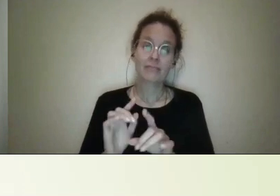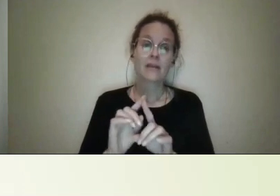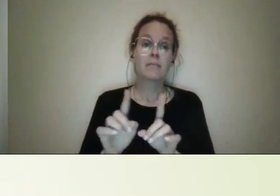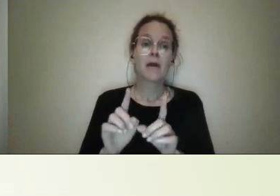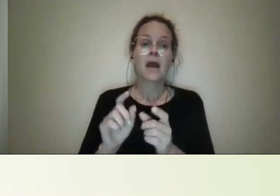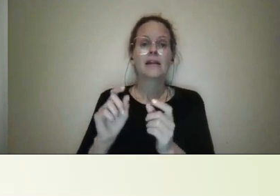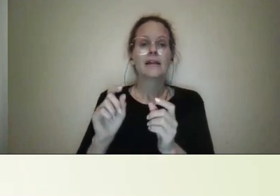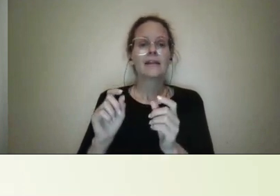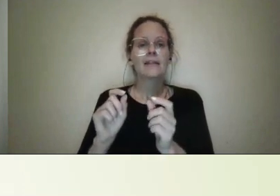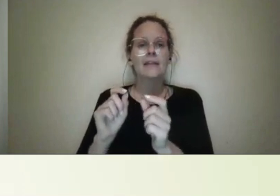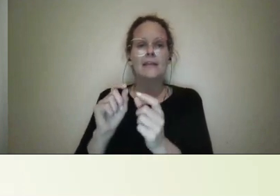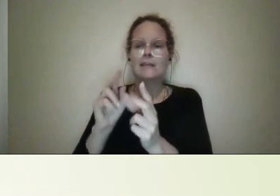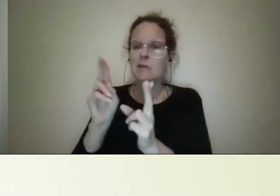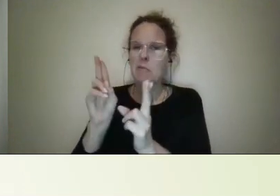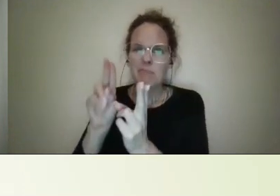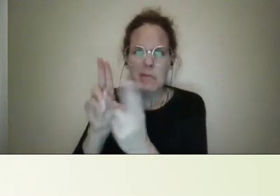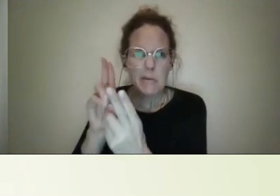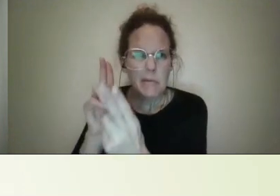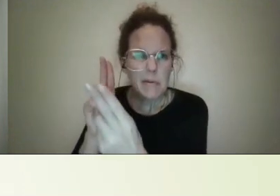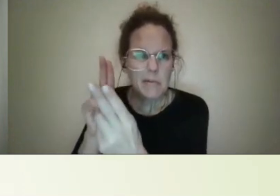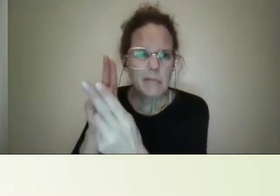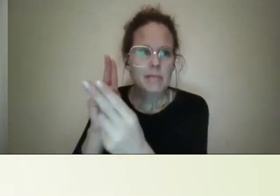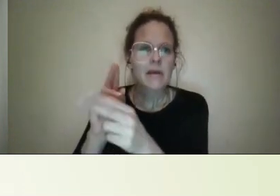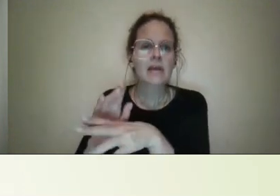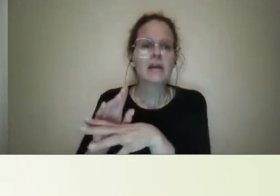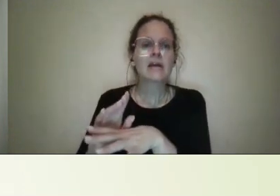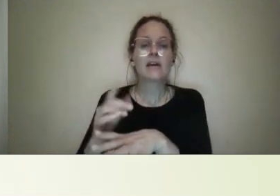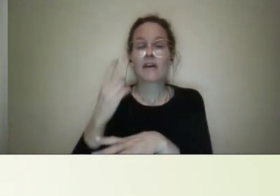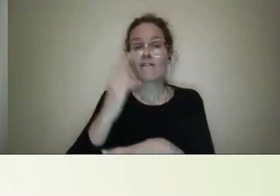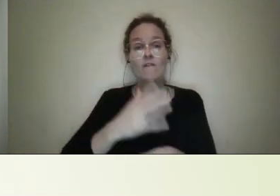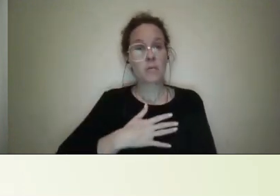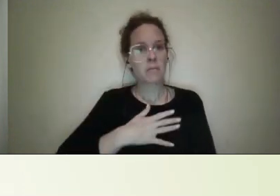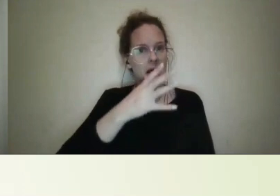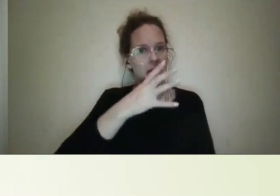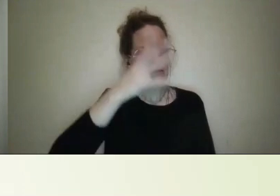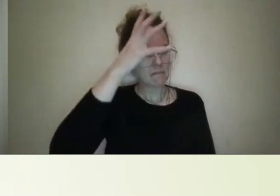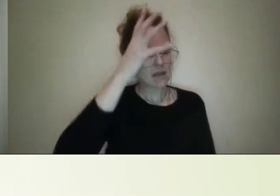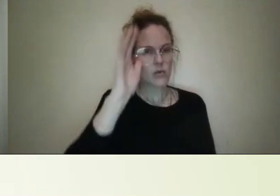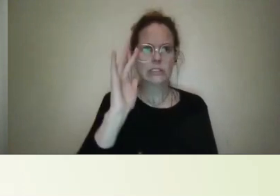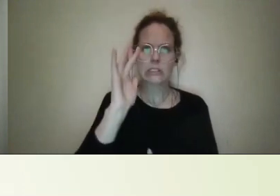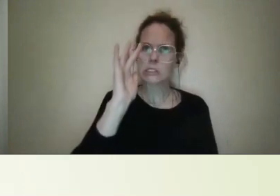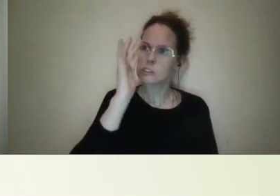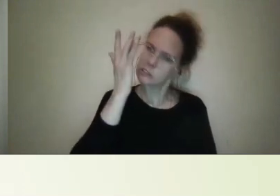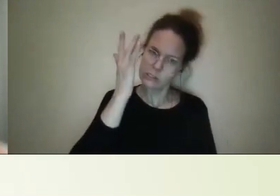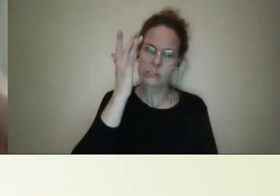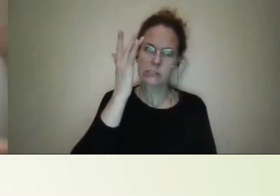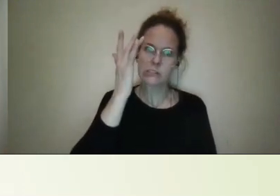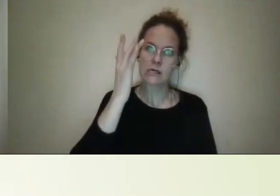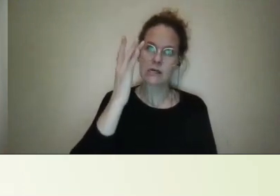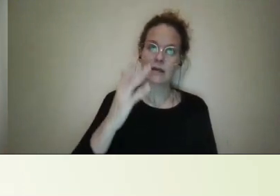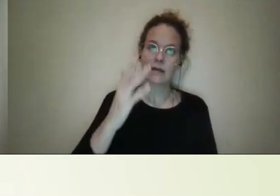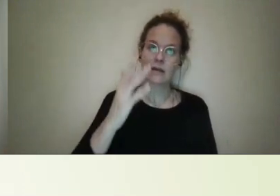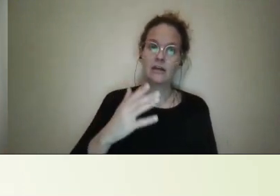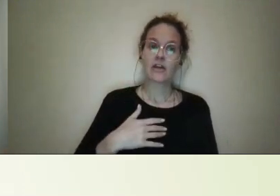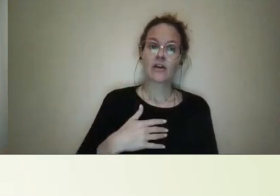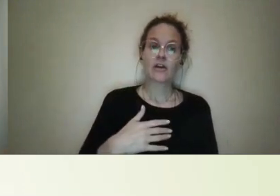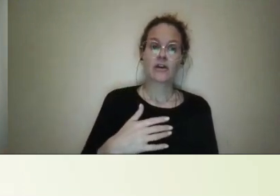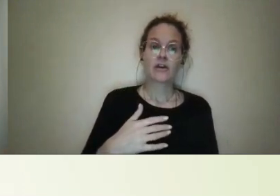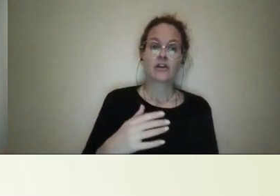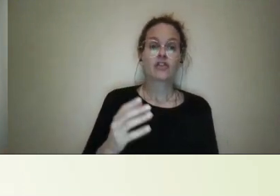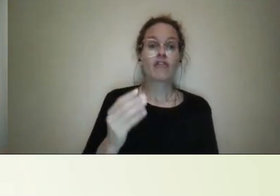got to be so bothersome for my parents, my mom would put a big pot of flowers right smack in the